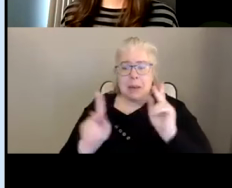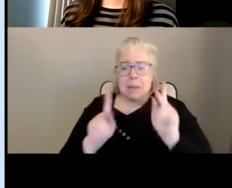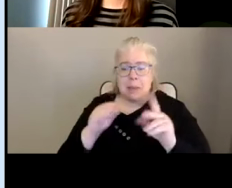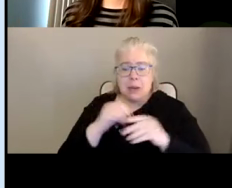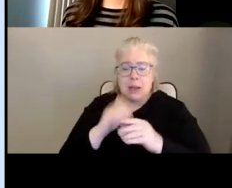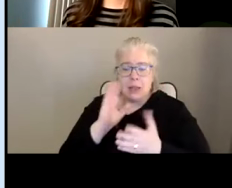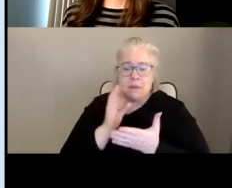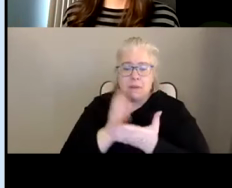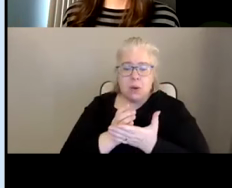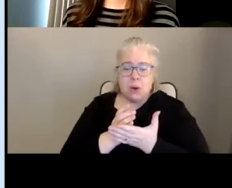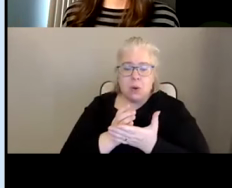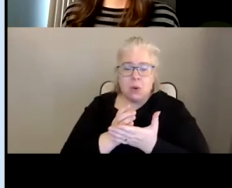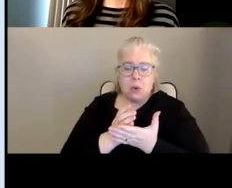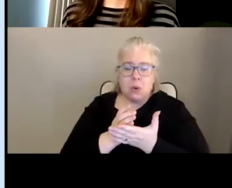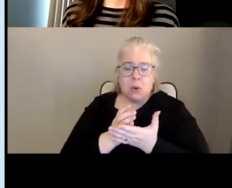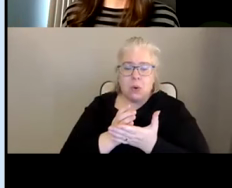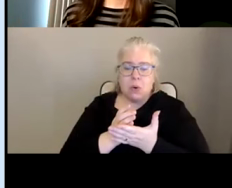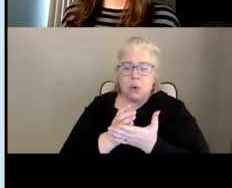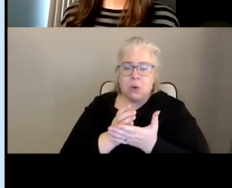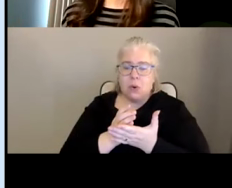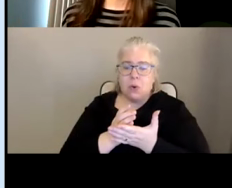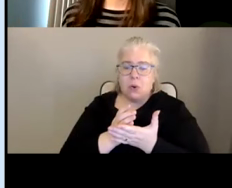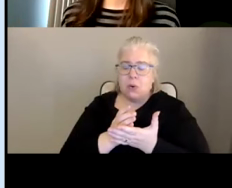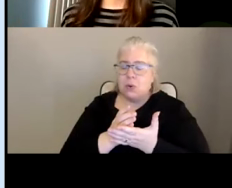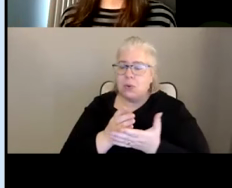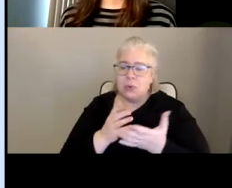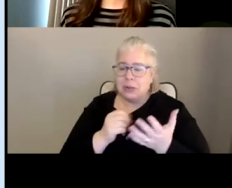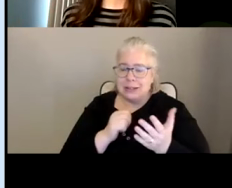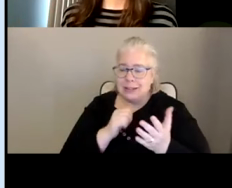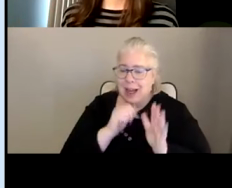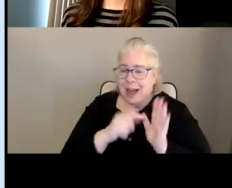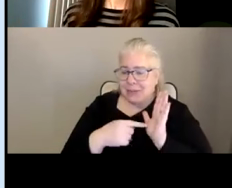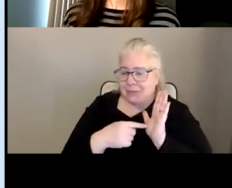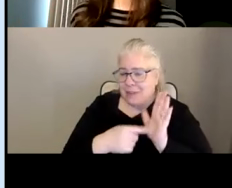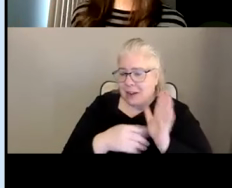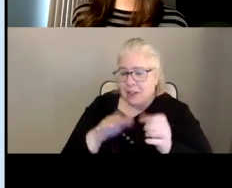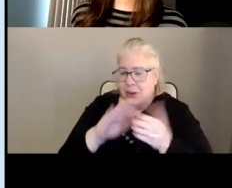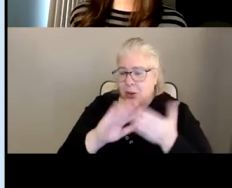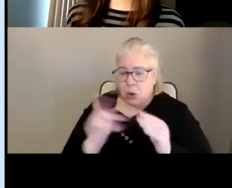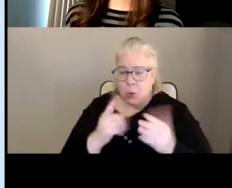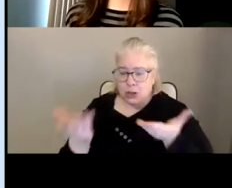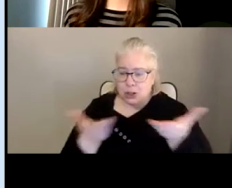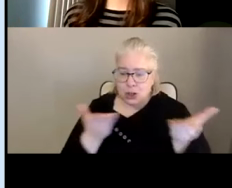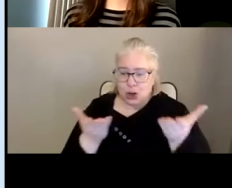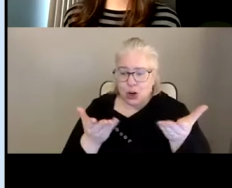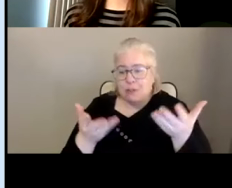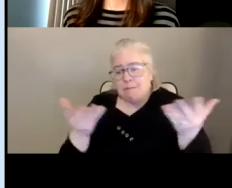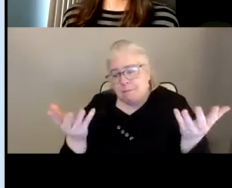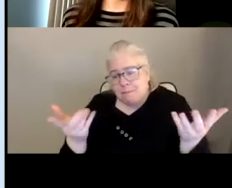that you have are not reflective of the community that you're serving. Then that's something that you'll want to take